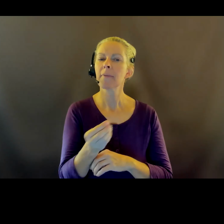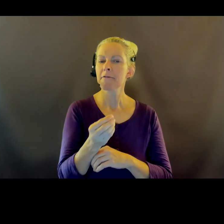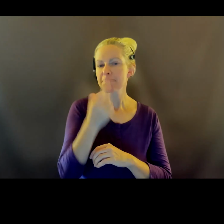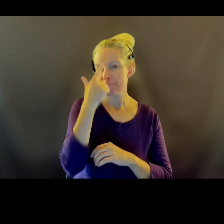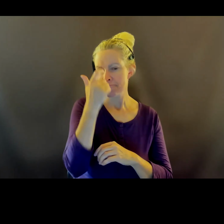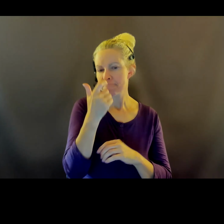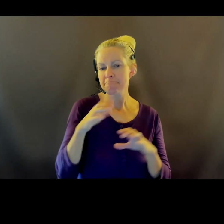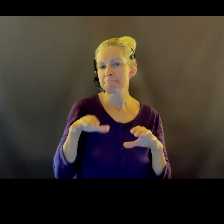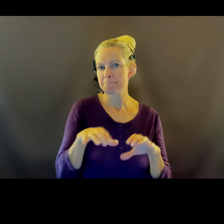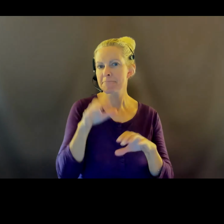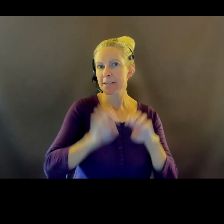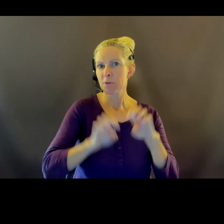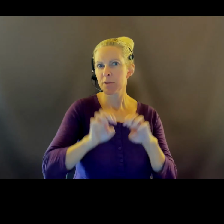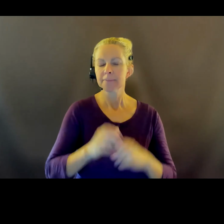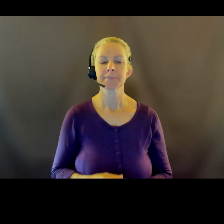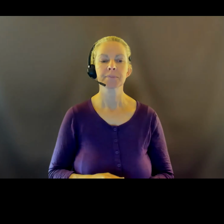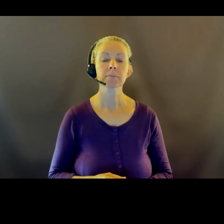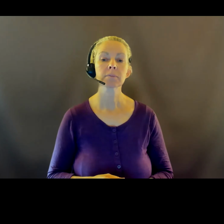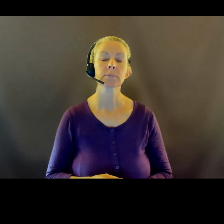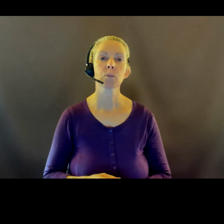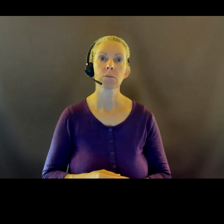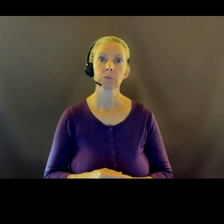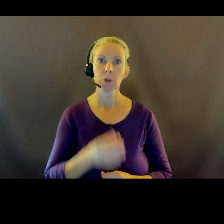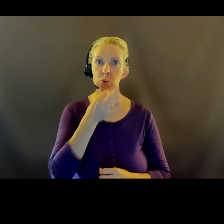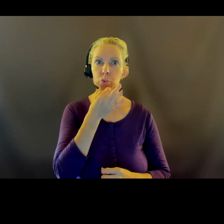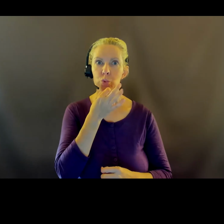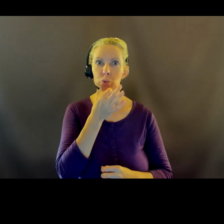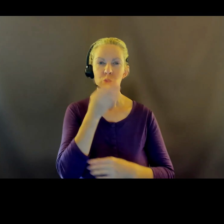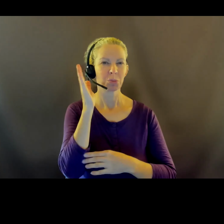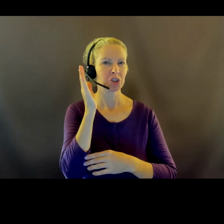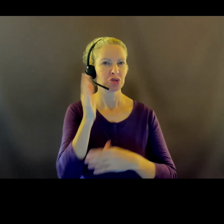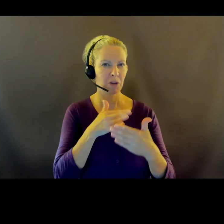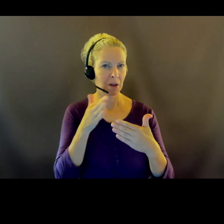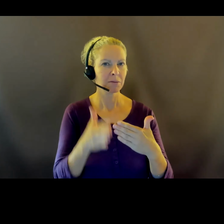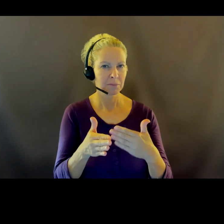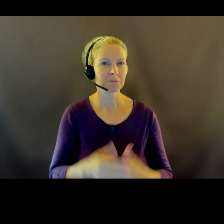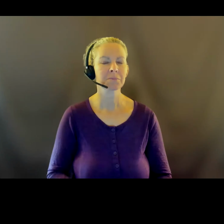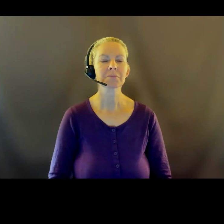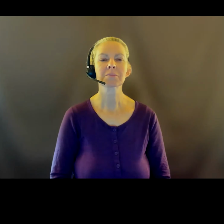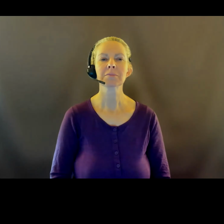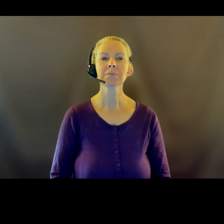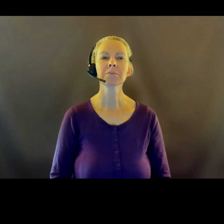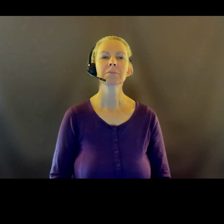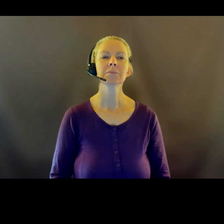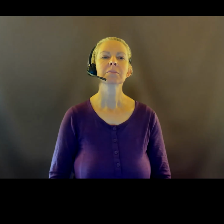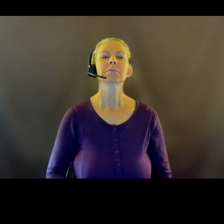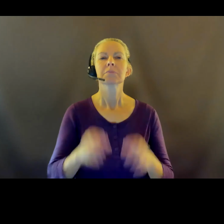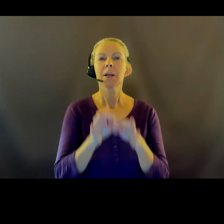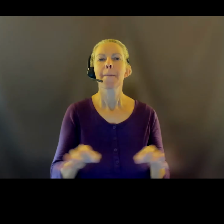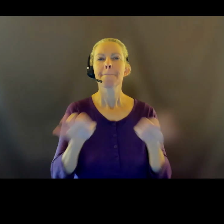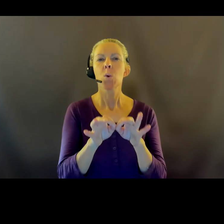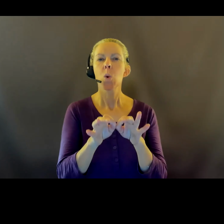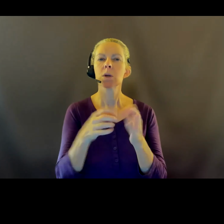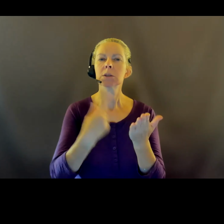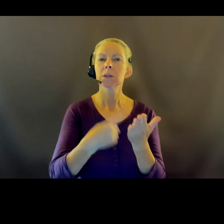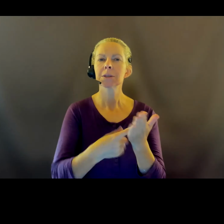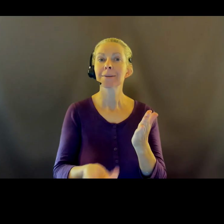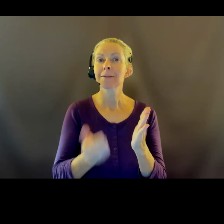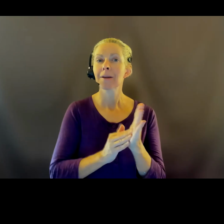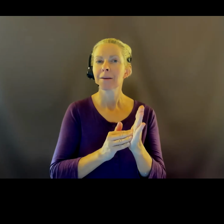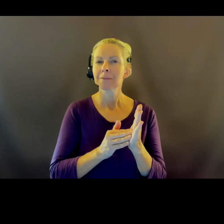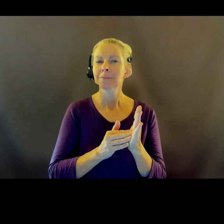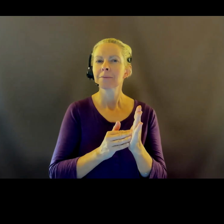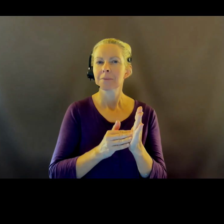As we are nearing the end of the presentation, I want to go back to the story about the geography